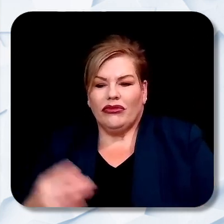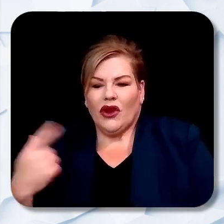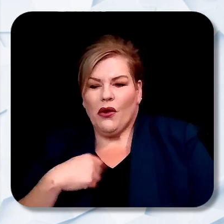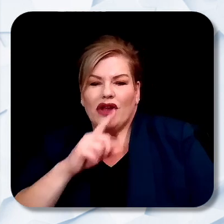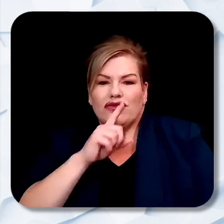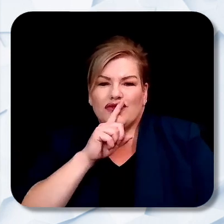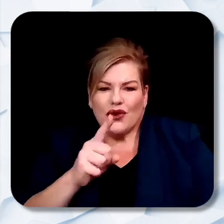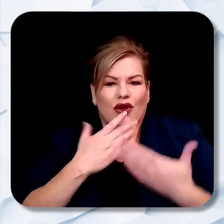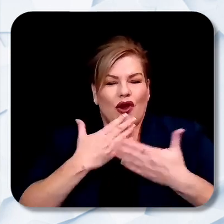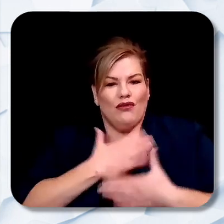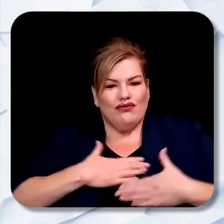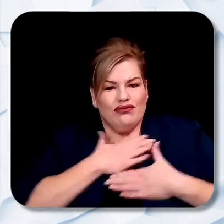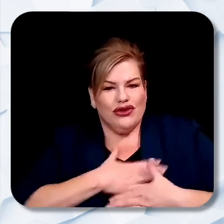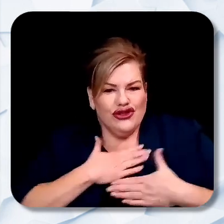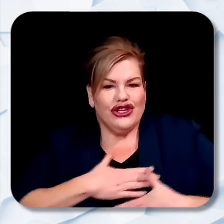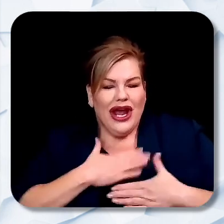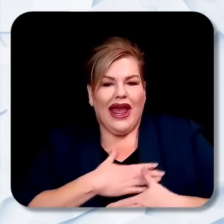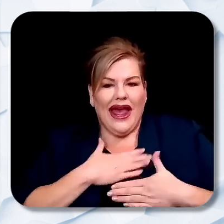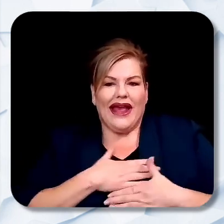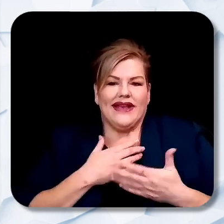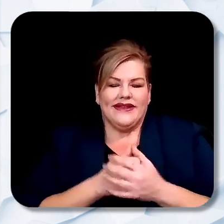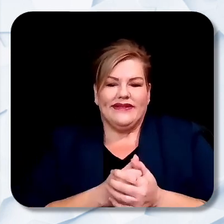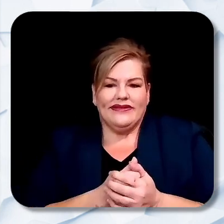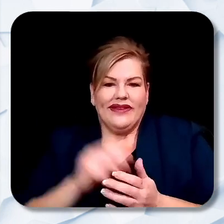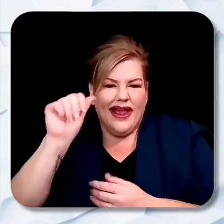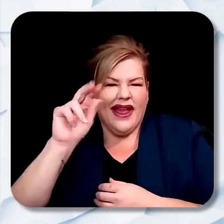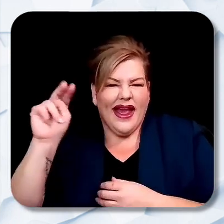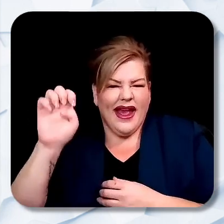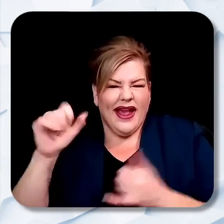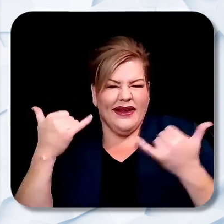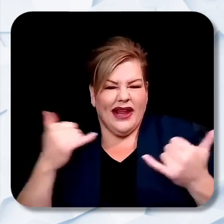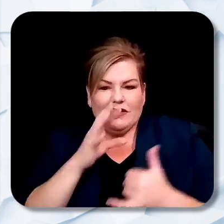that. My administrative program is very broadline to have these relationships.